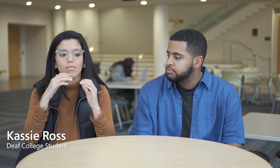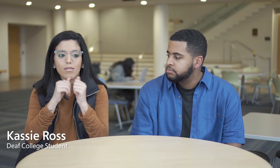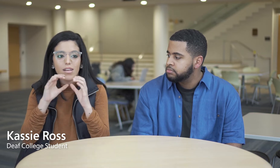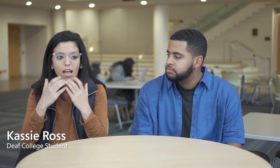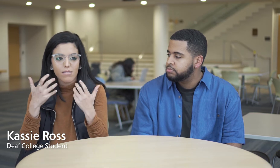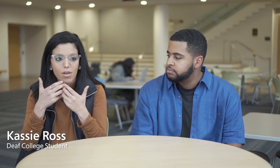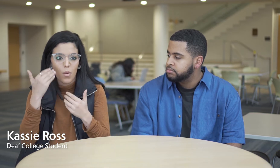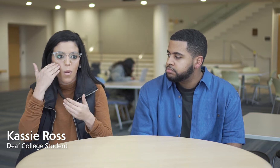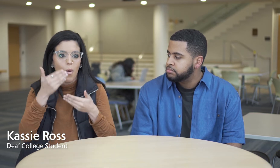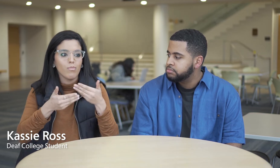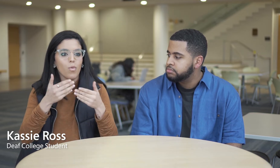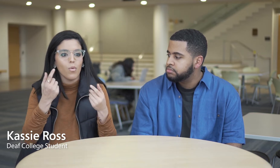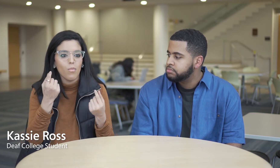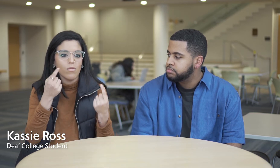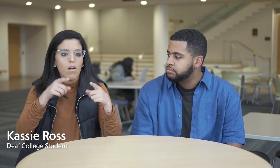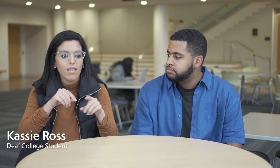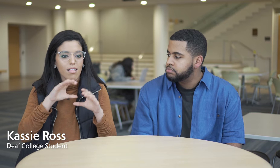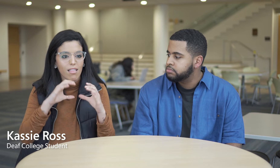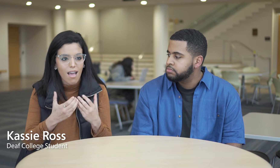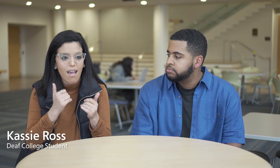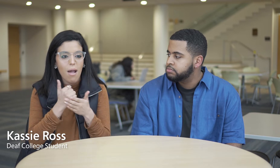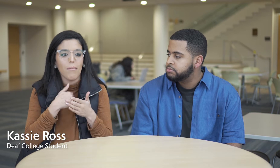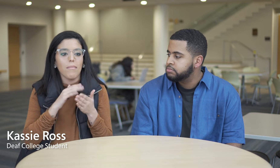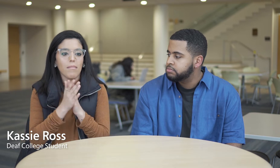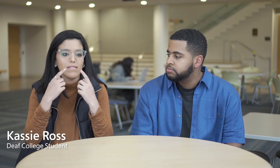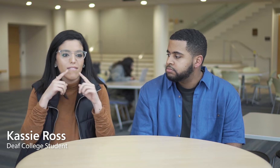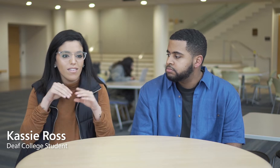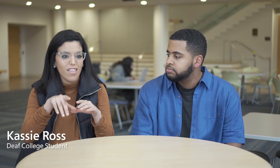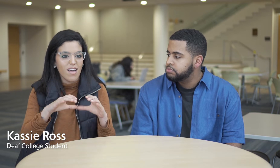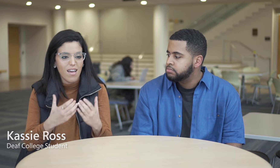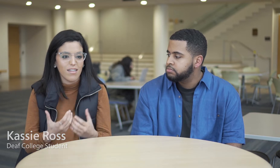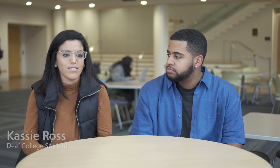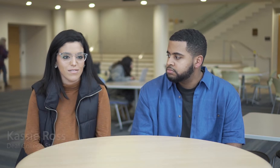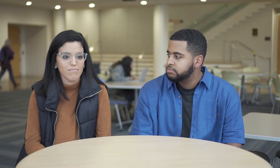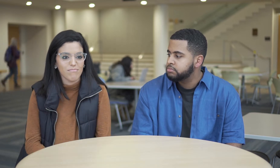to communicate with the teacher and classmates. This way, I'd know what's going on in the class. It is what helps me to be successful in the class.